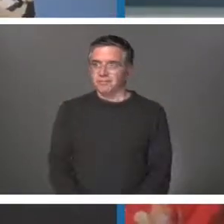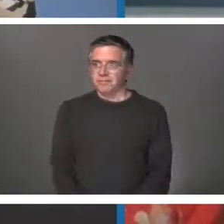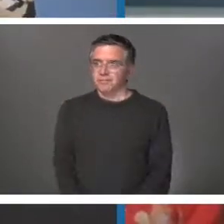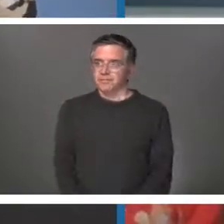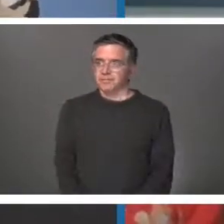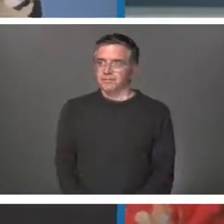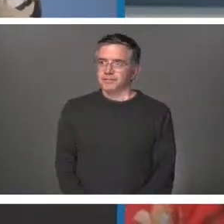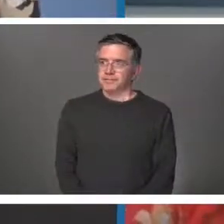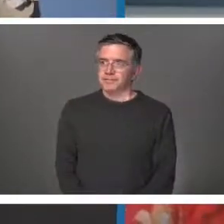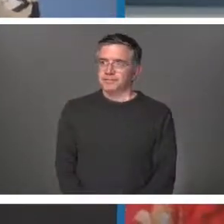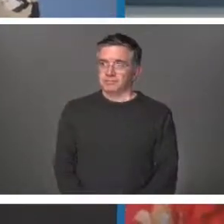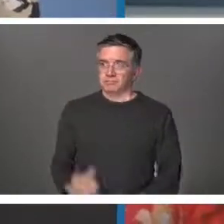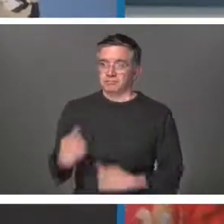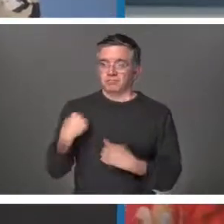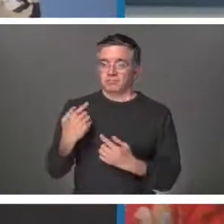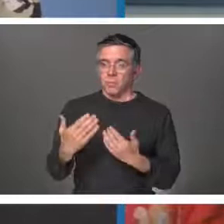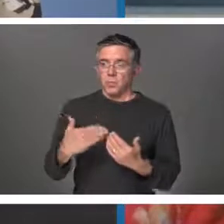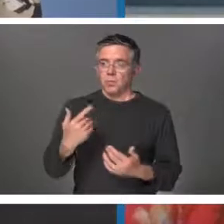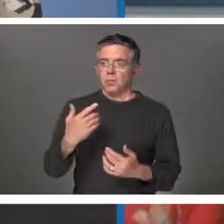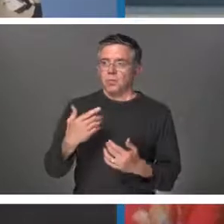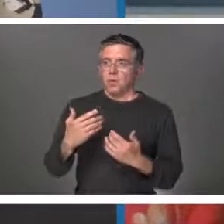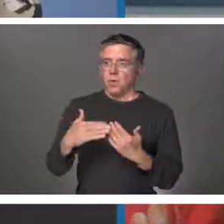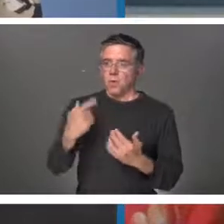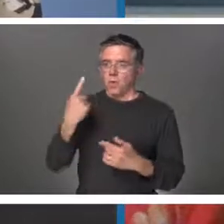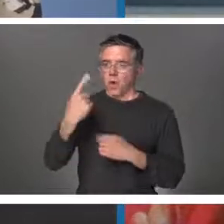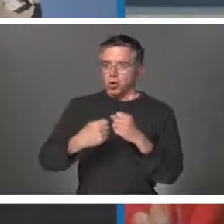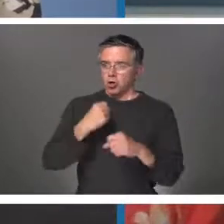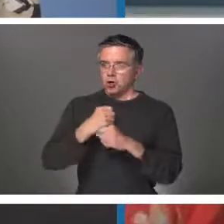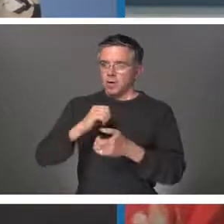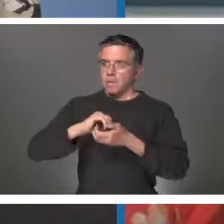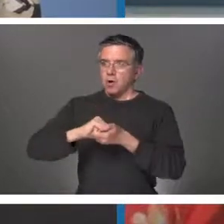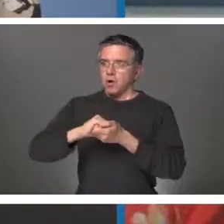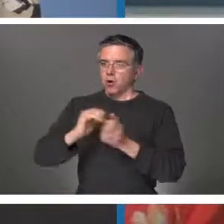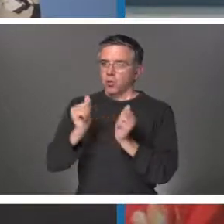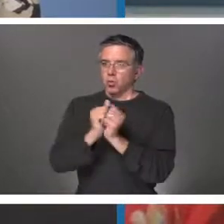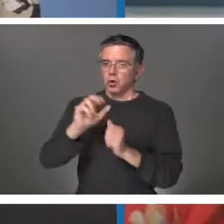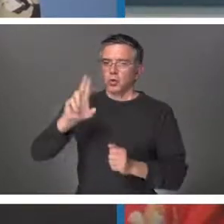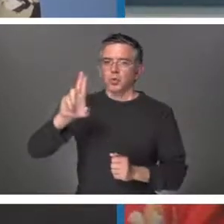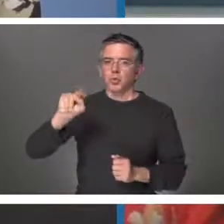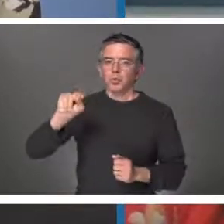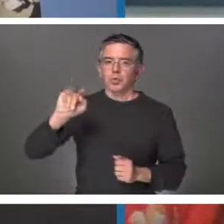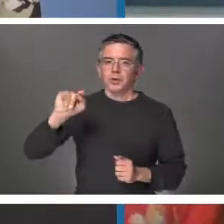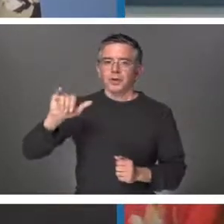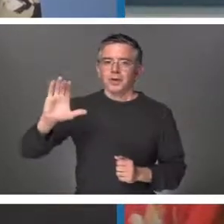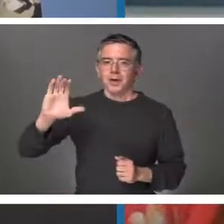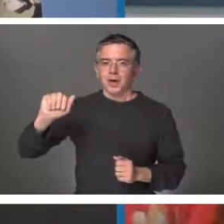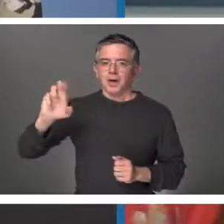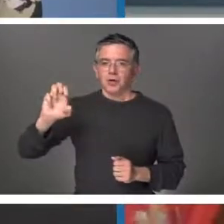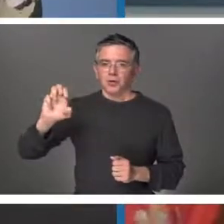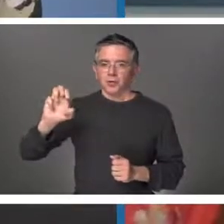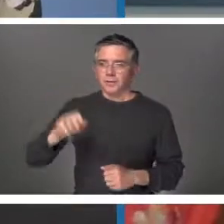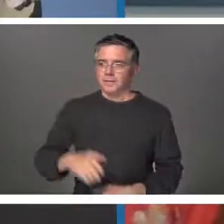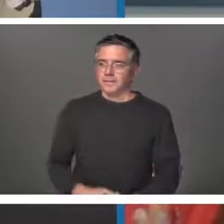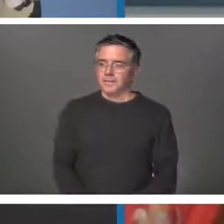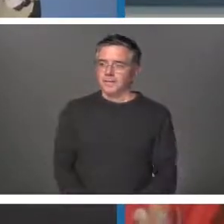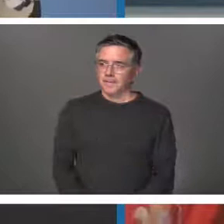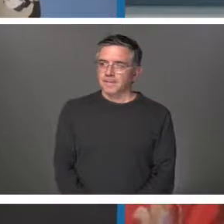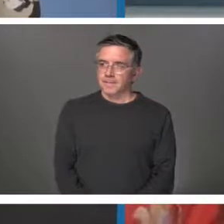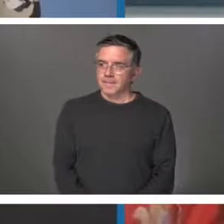we have had a partnership with Unity Care and have had two community health workers, Indian Fighter, joining our team